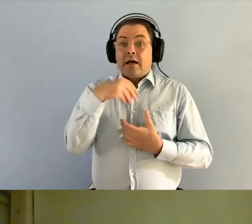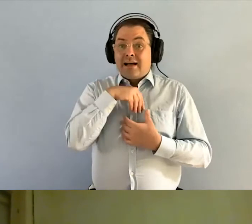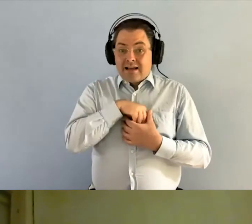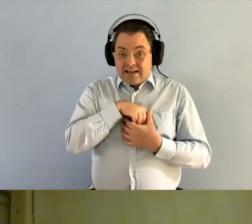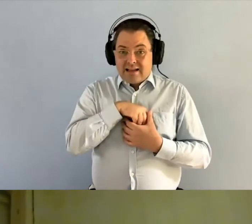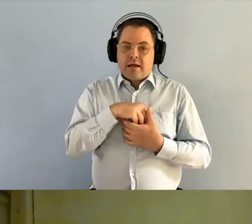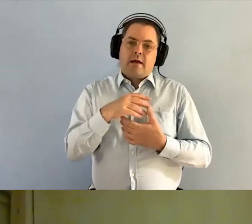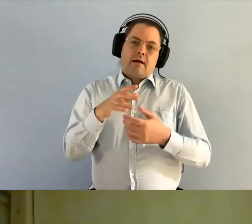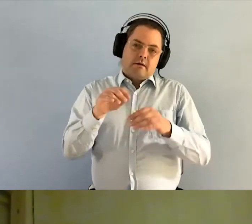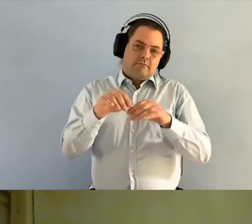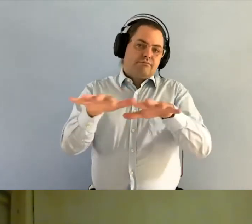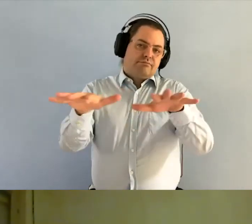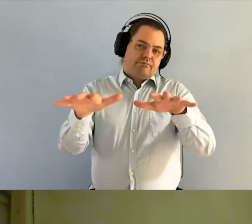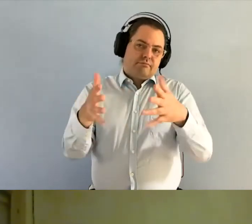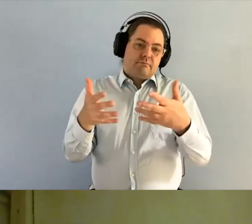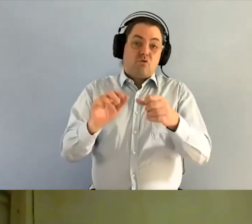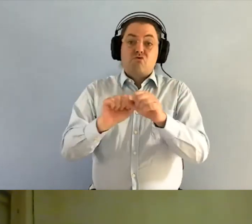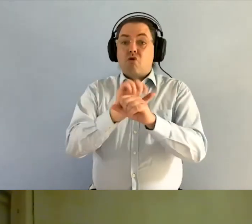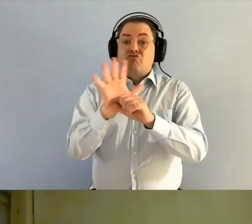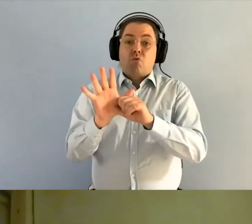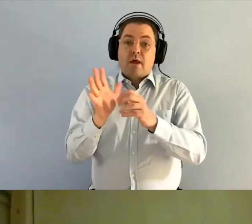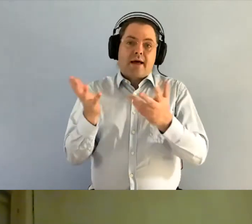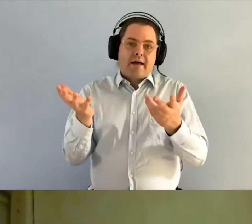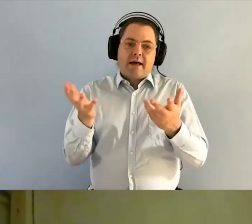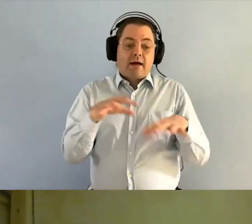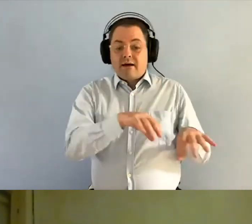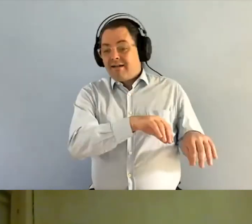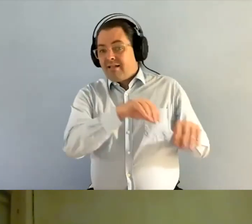played more role in this pandemic.